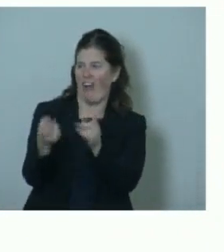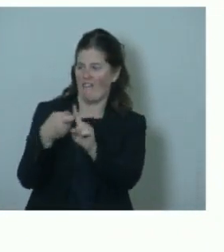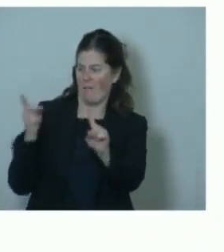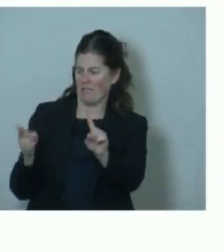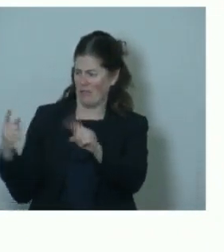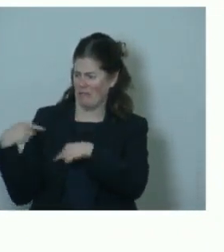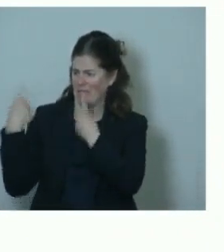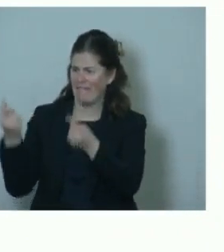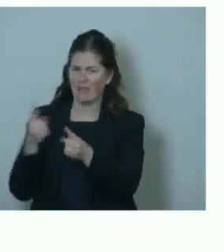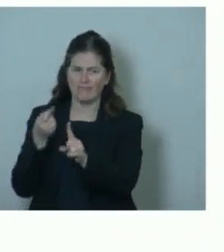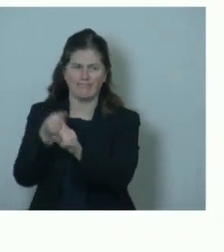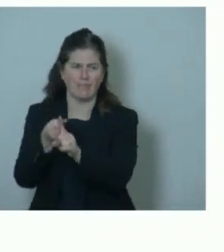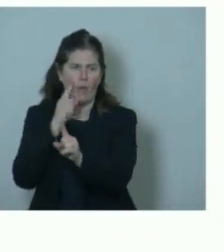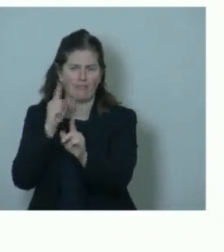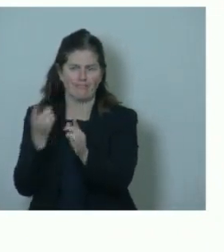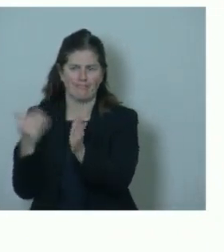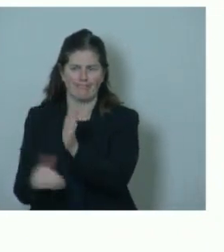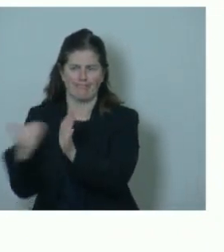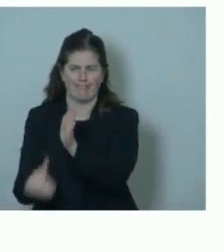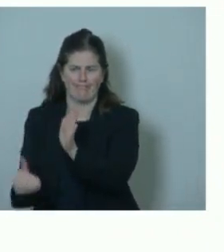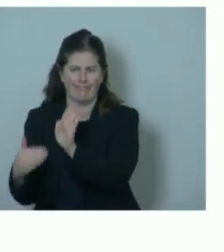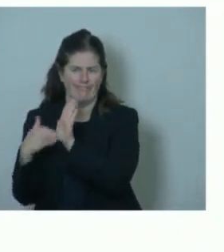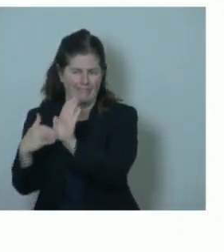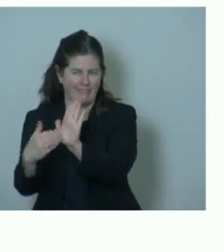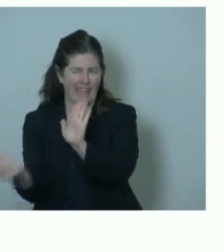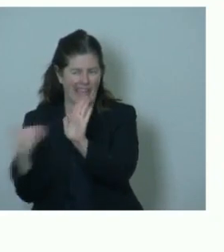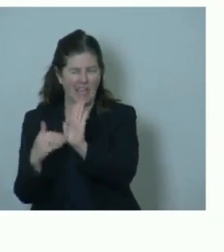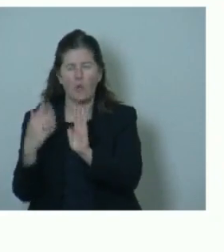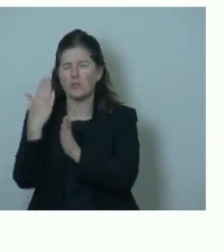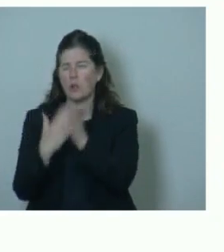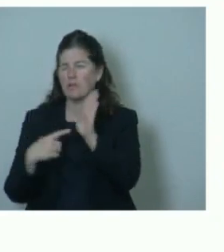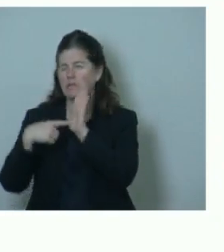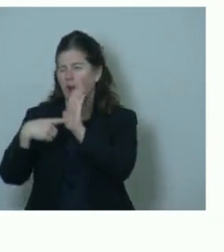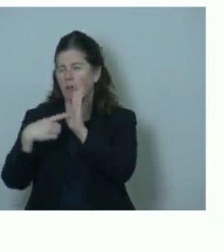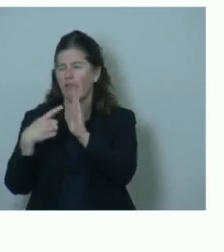THOSE WHO FAIL TO LEARN FROM HISTORY ARE CONDEMNED TO REPEAT IT.